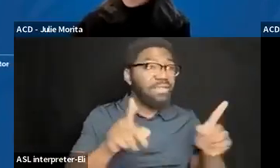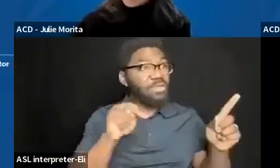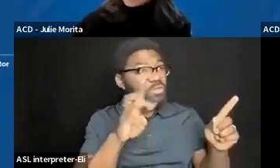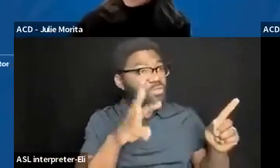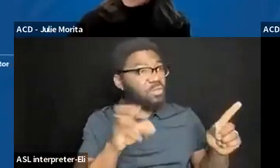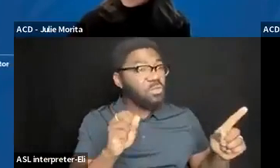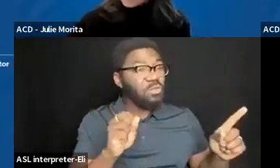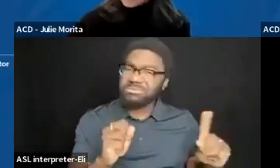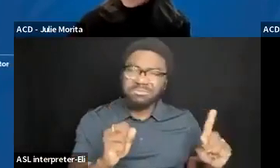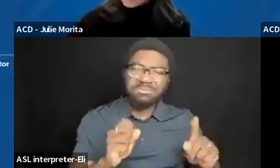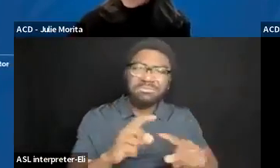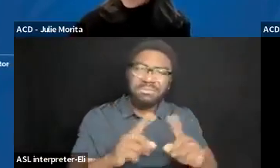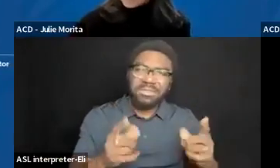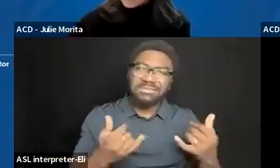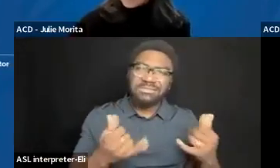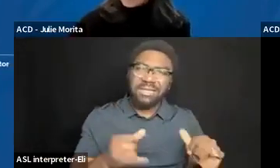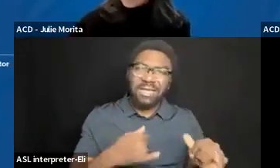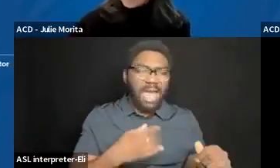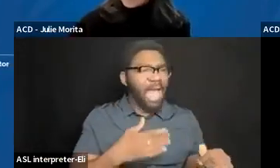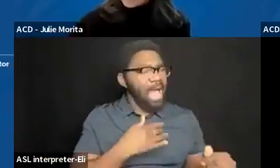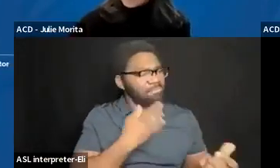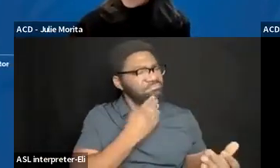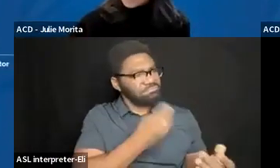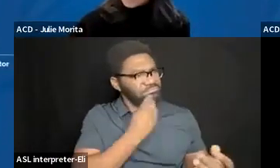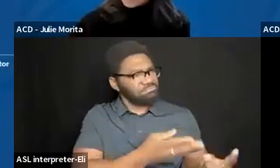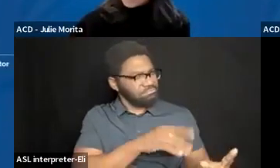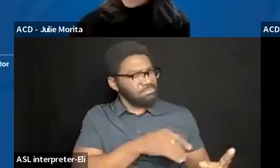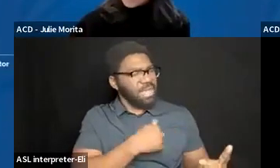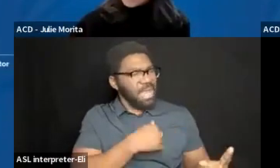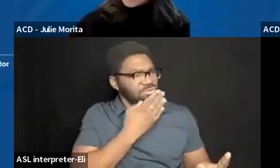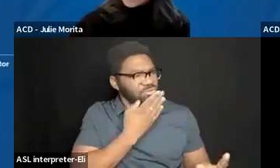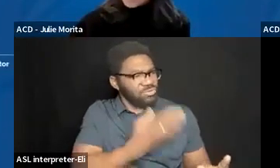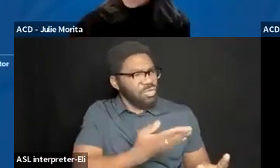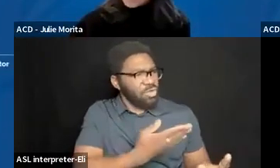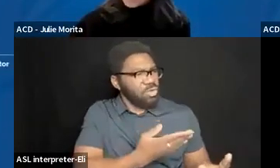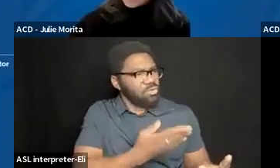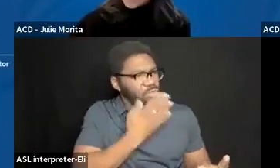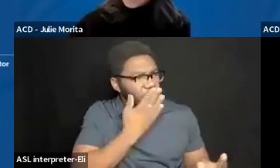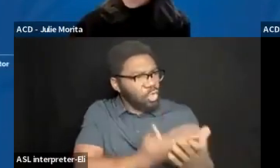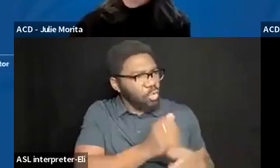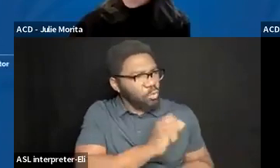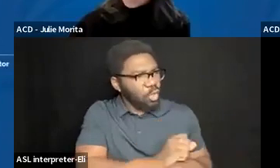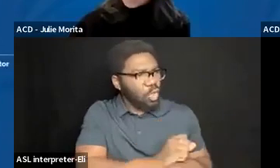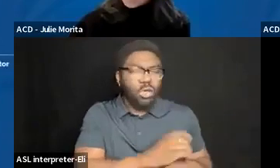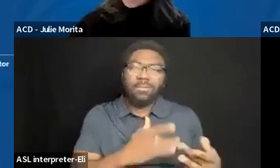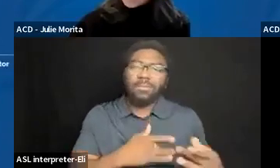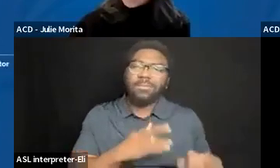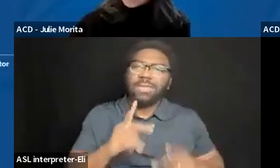And people routinely say it's like super fulfilling. They didn't necessarily realize how fulfilling it would be